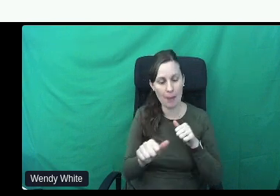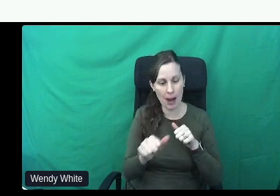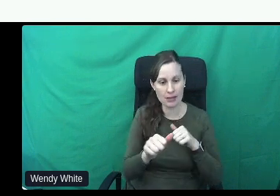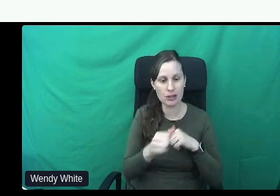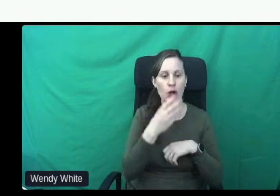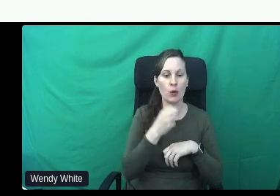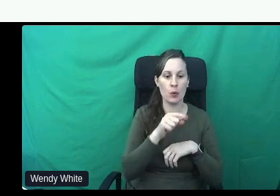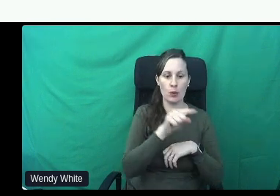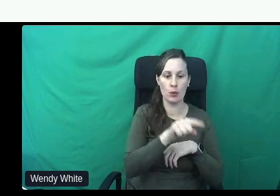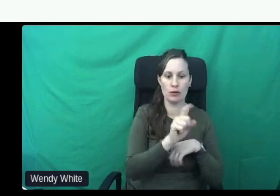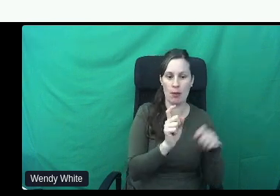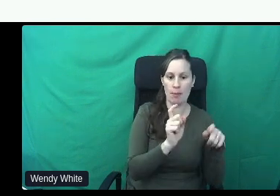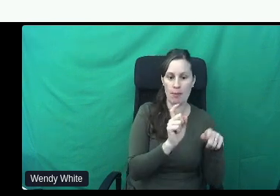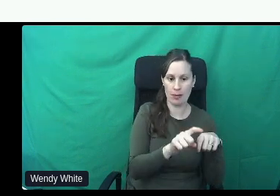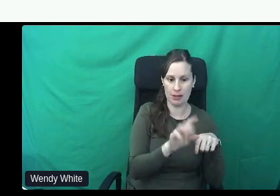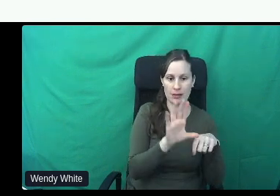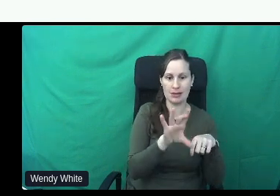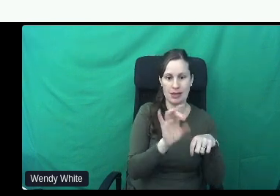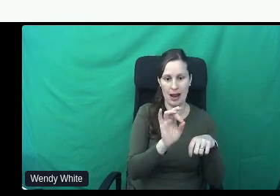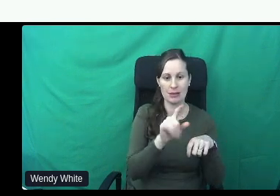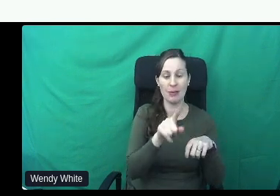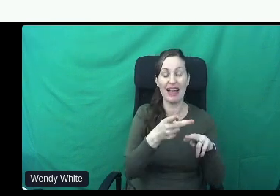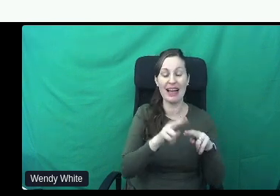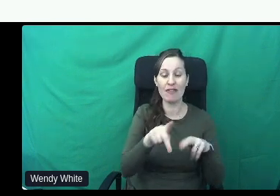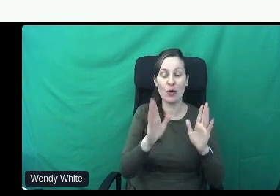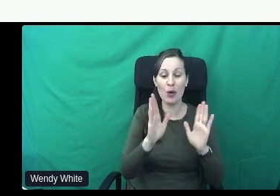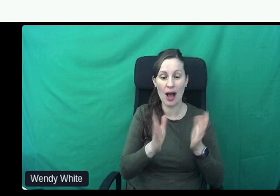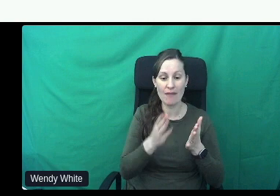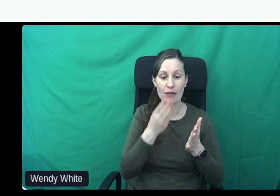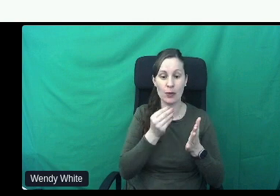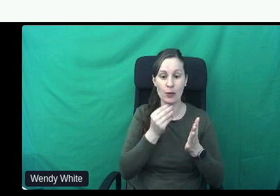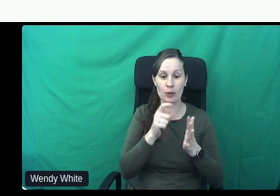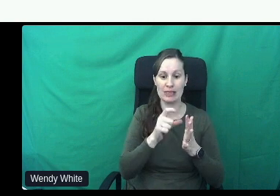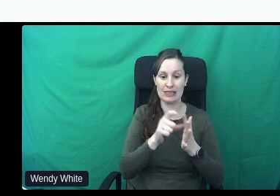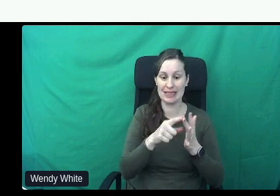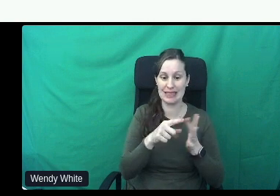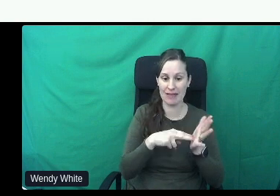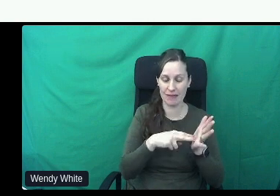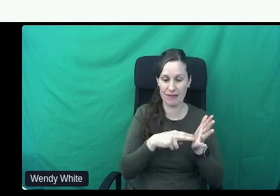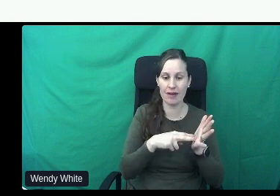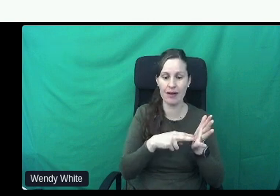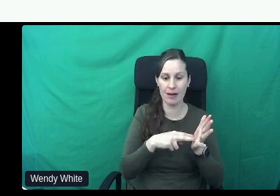Or if you must use a div, then put all those on the same element.